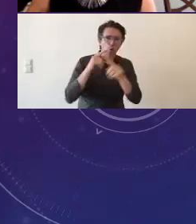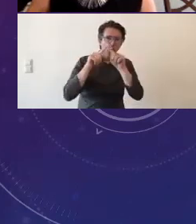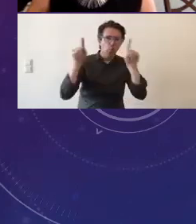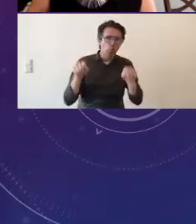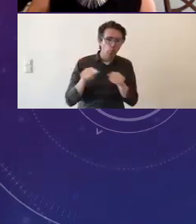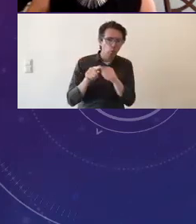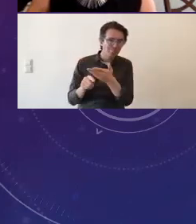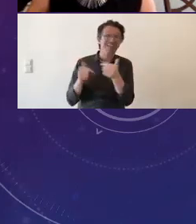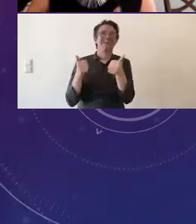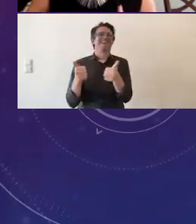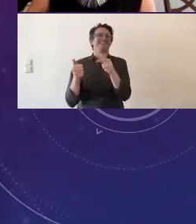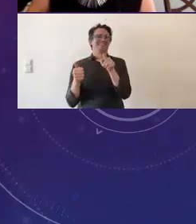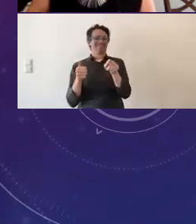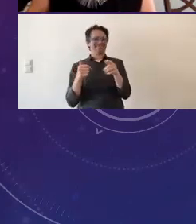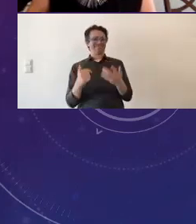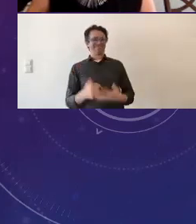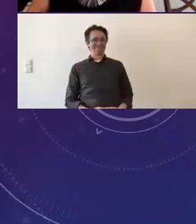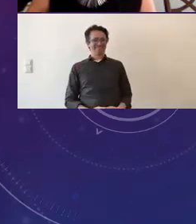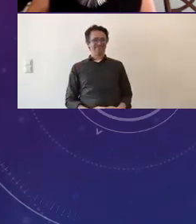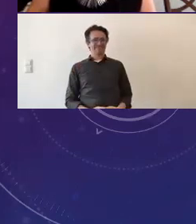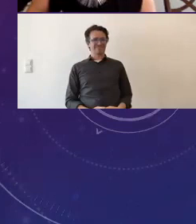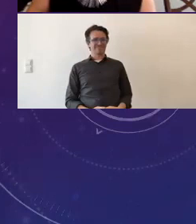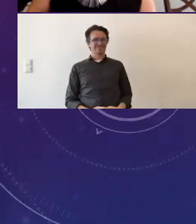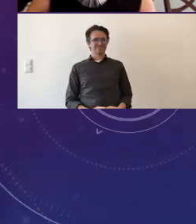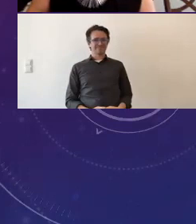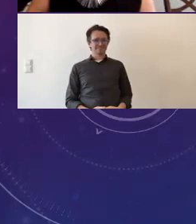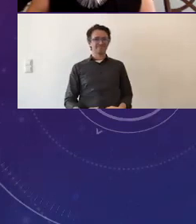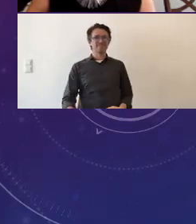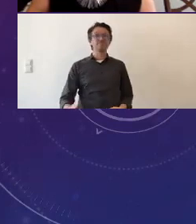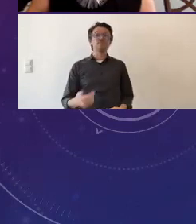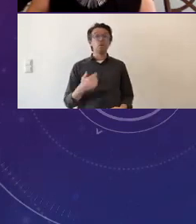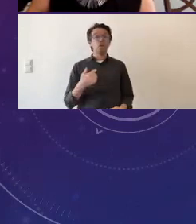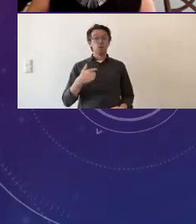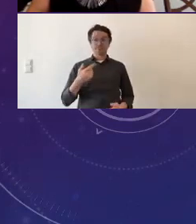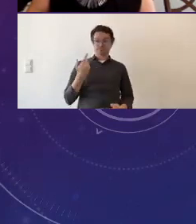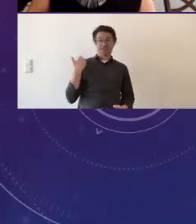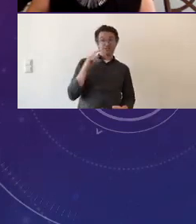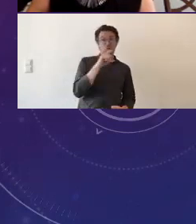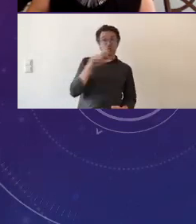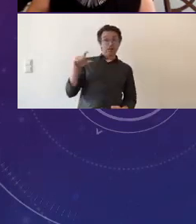accessible and inclusive social media haven't repeated a lot of what I shared